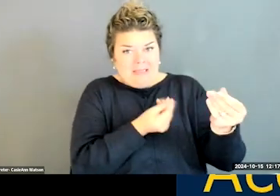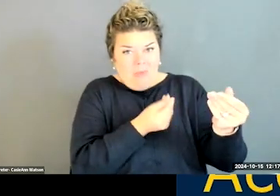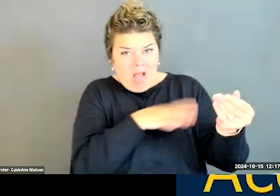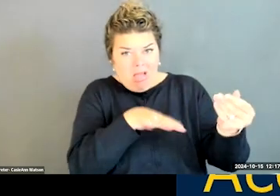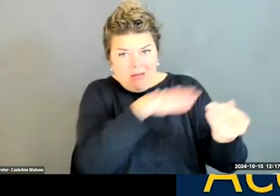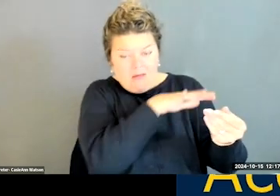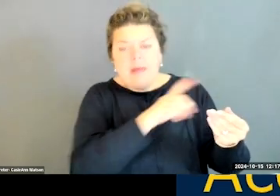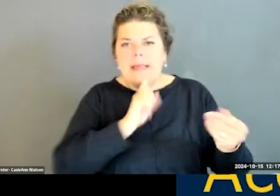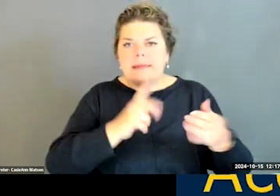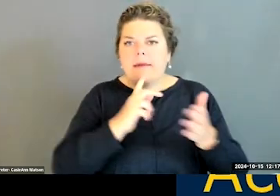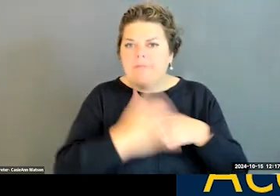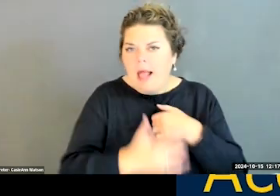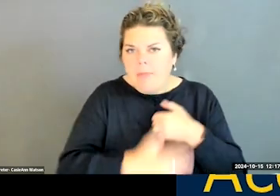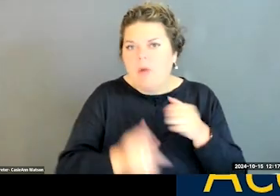to individuals with disabilities.